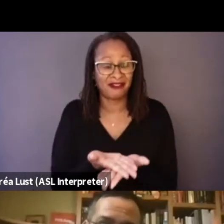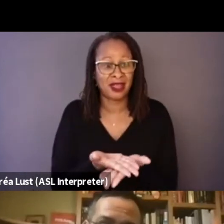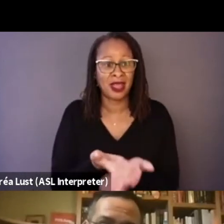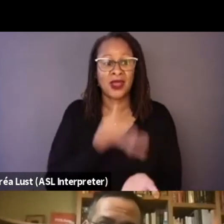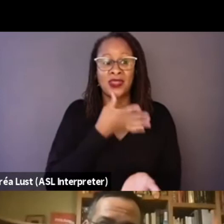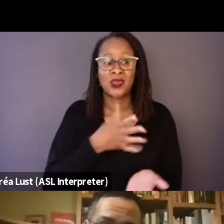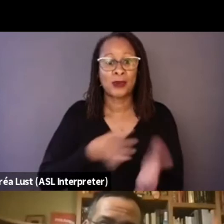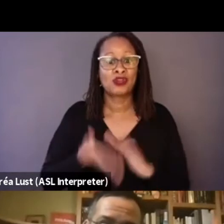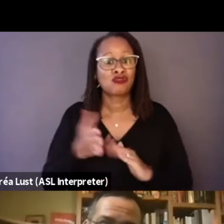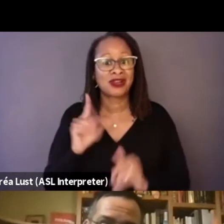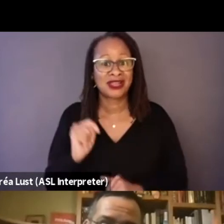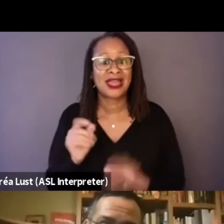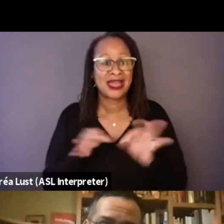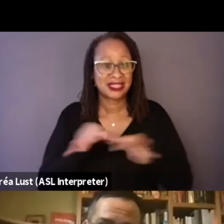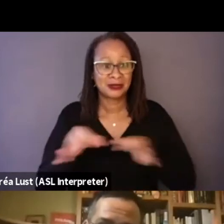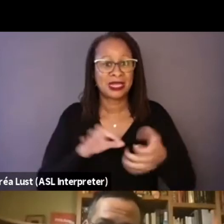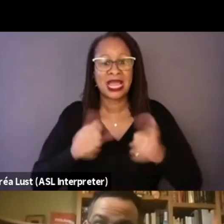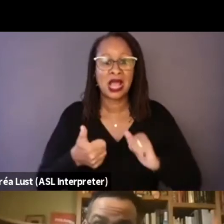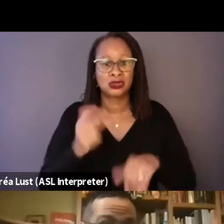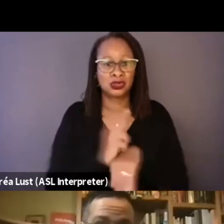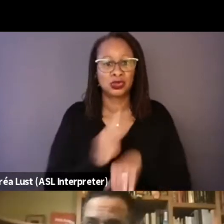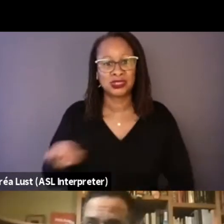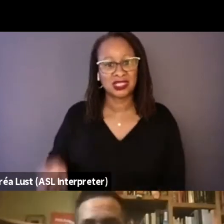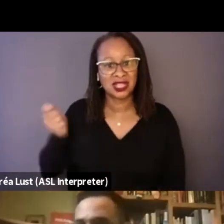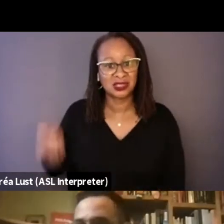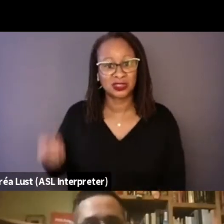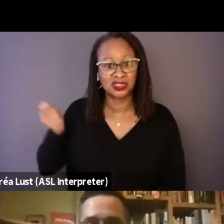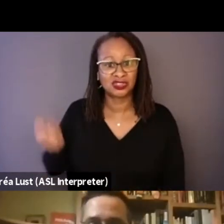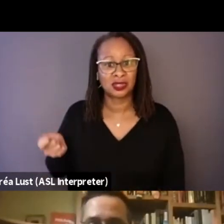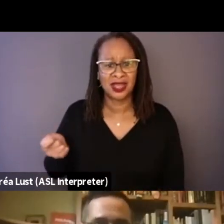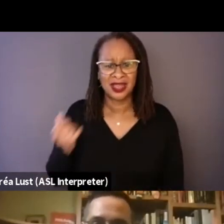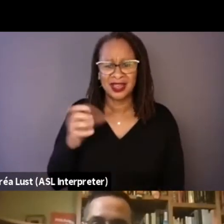is explaining to me how to use a light switch as though I come from a cave."